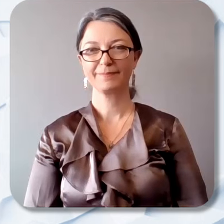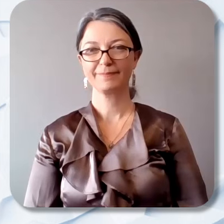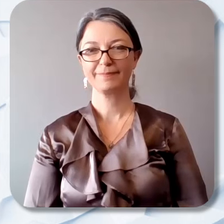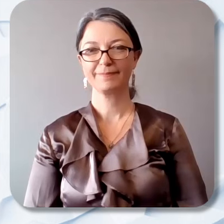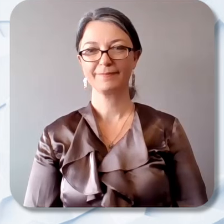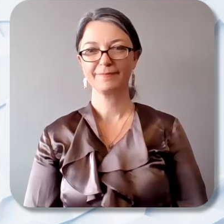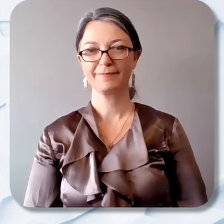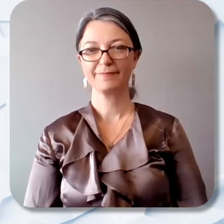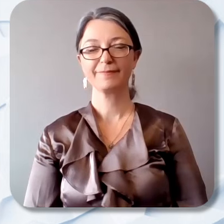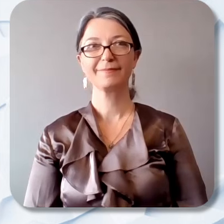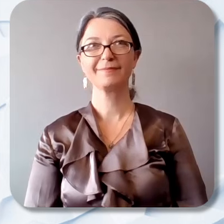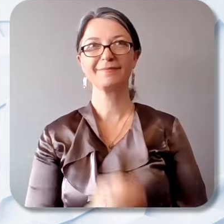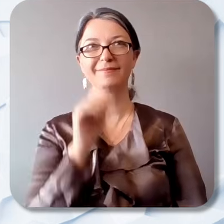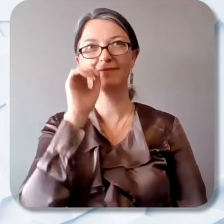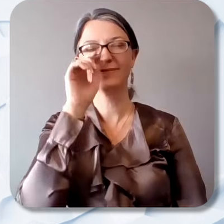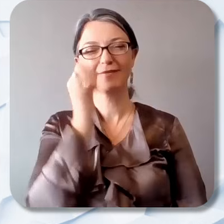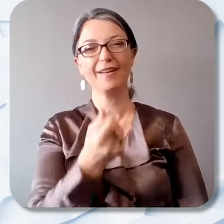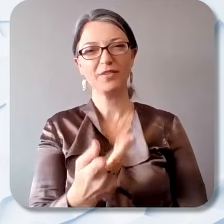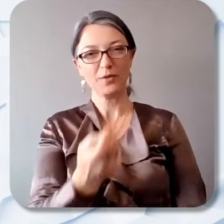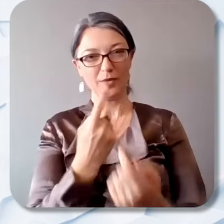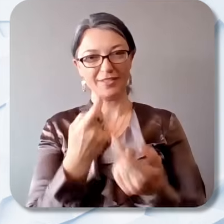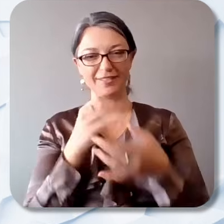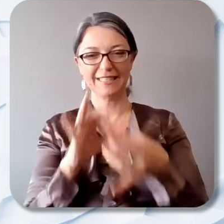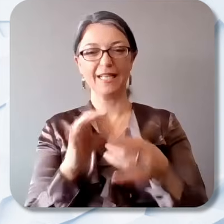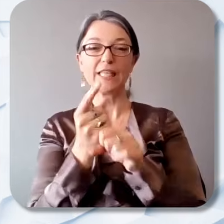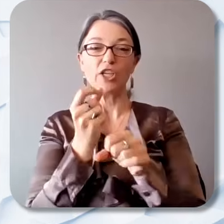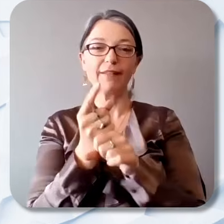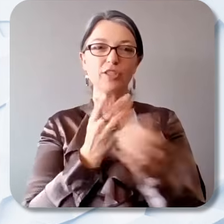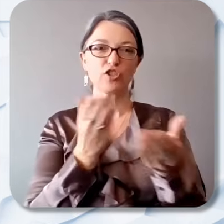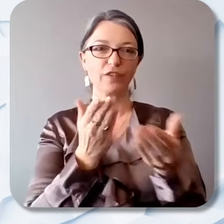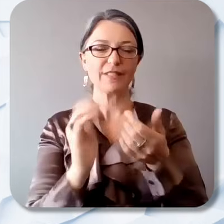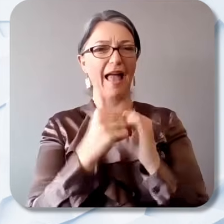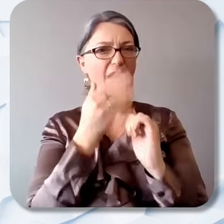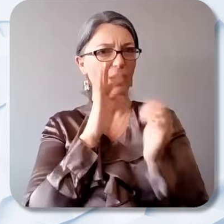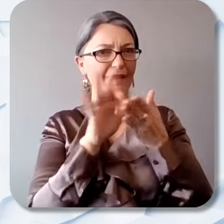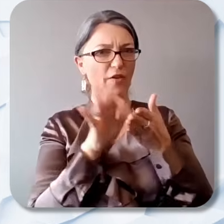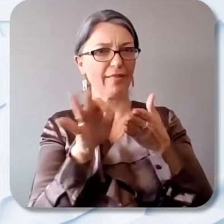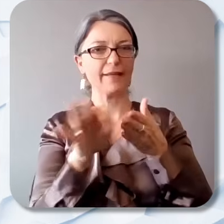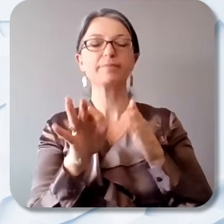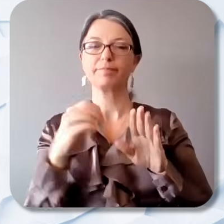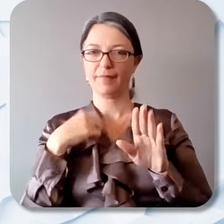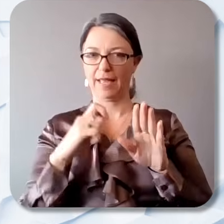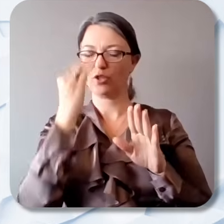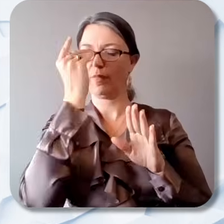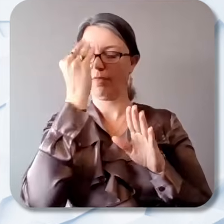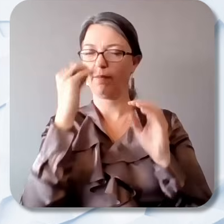We're getting some questions about yearly service, and how that's going to be calculated, but I need to sit down with that question those questions a little bit closely, because